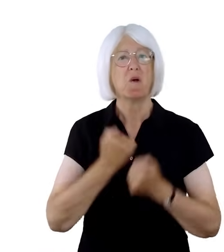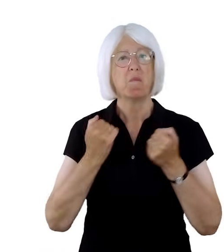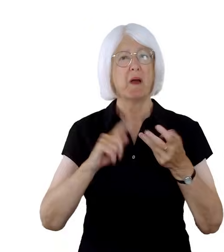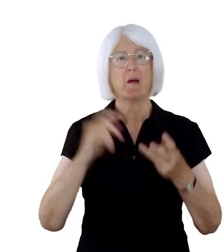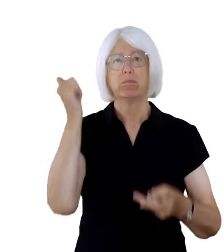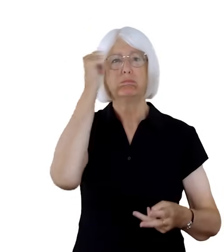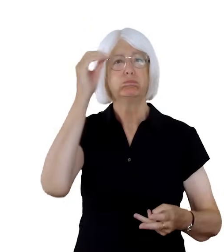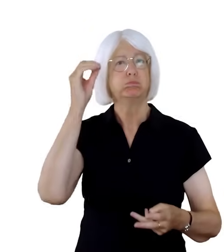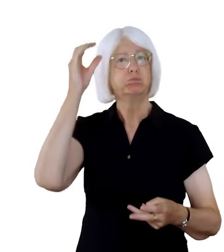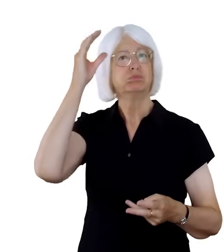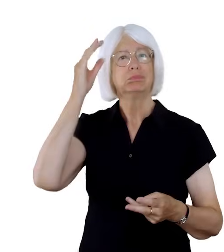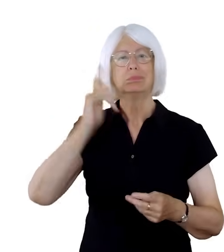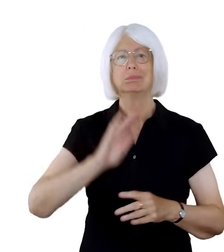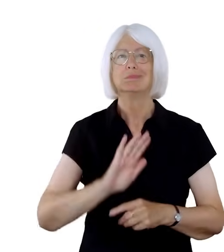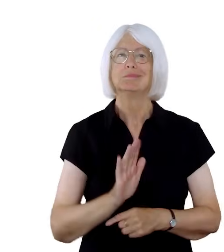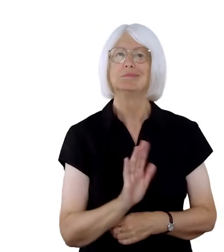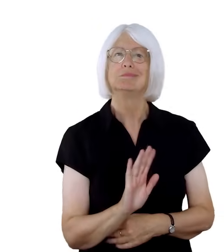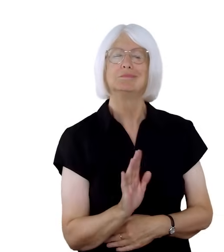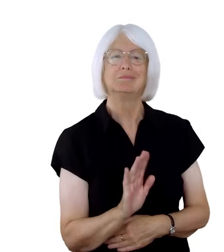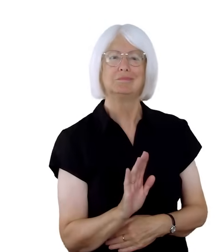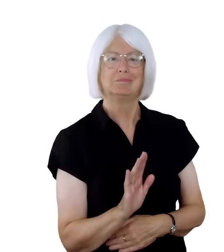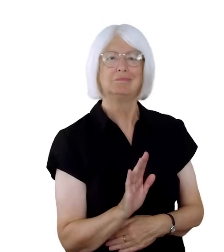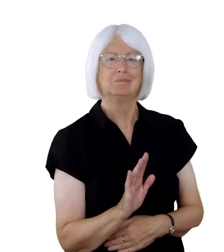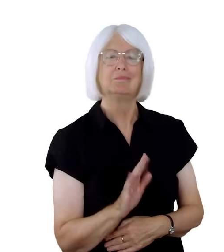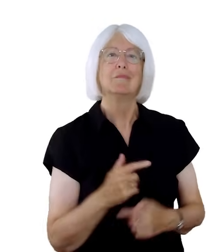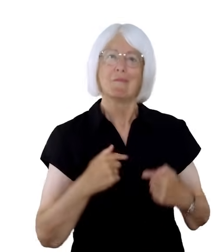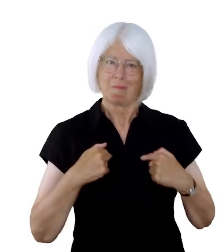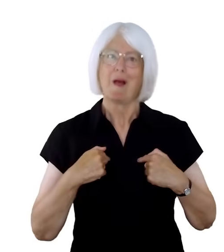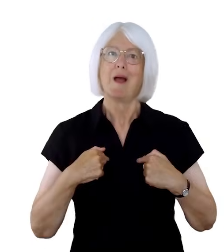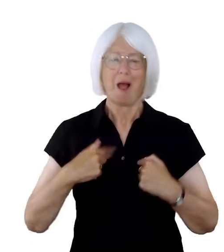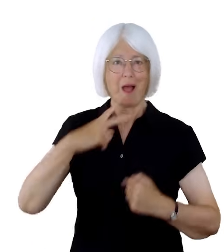No gifts, no power, no wisdom